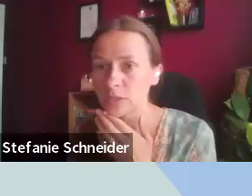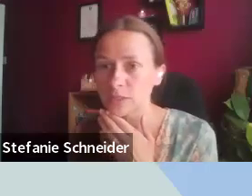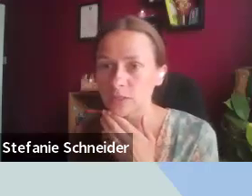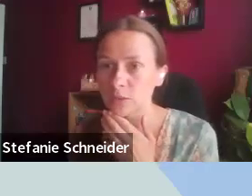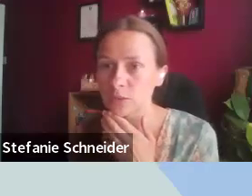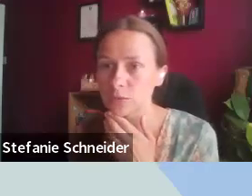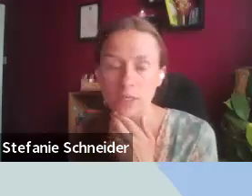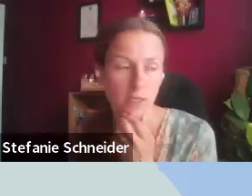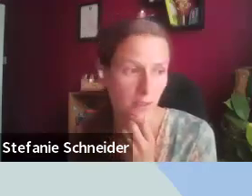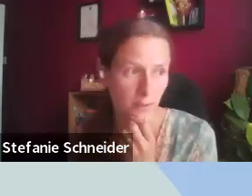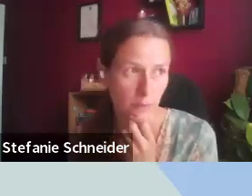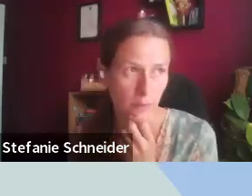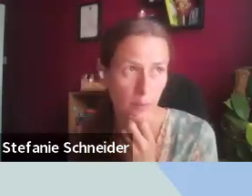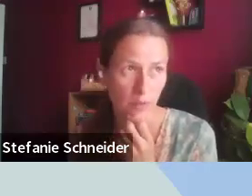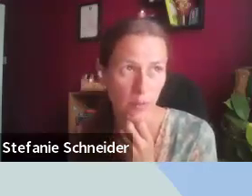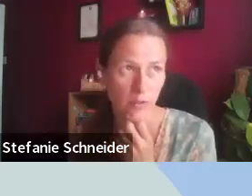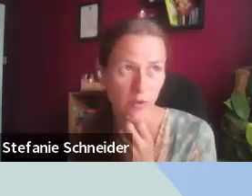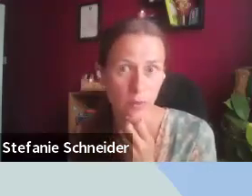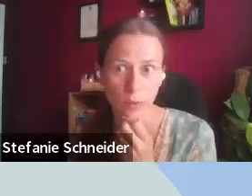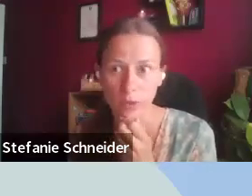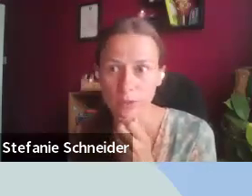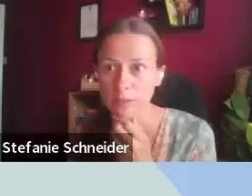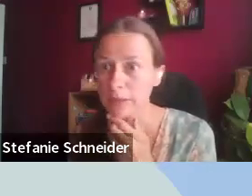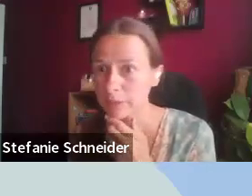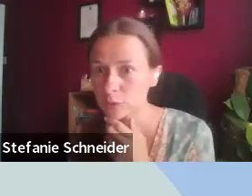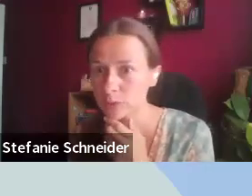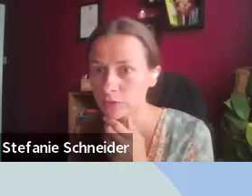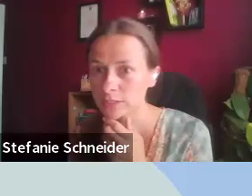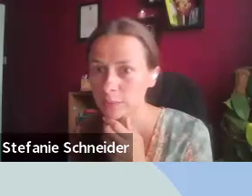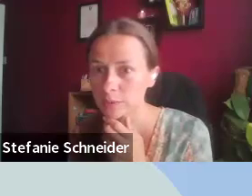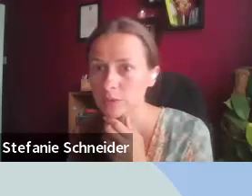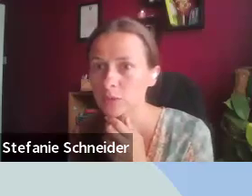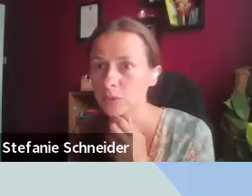to this because that's also really a big part of our work in demand management for example.